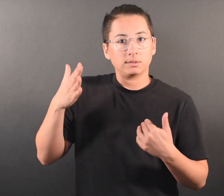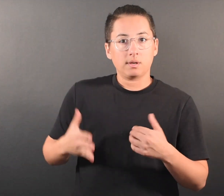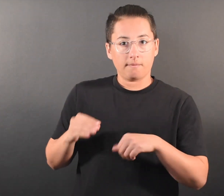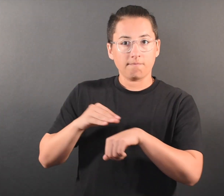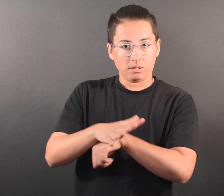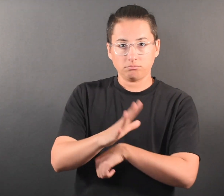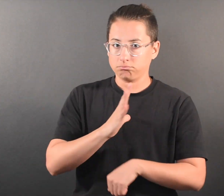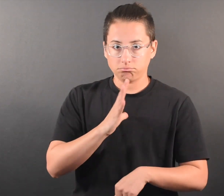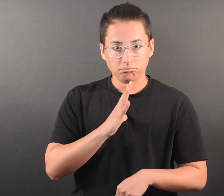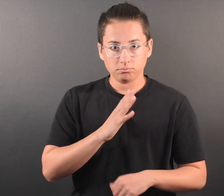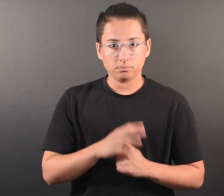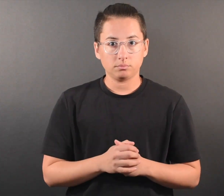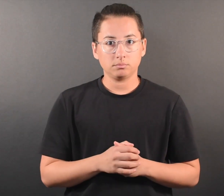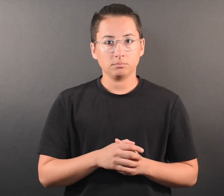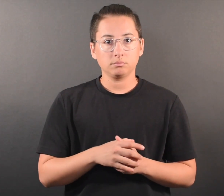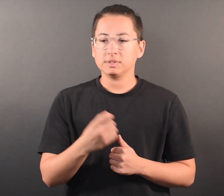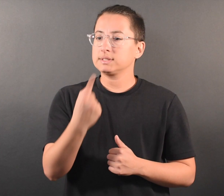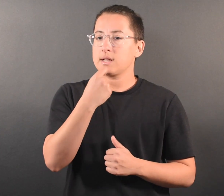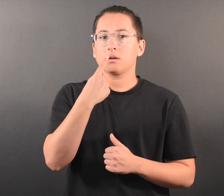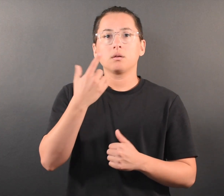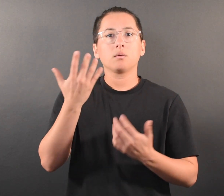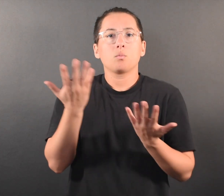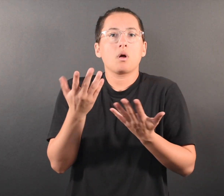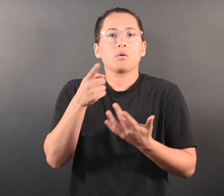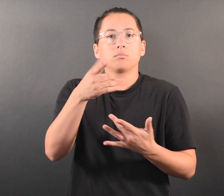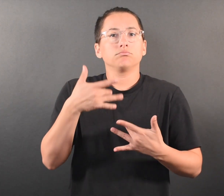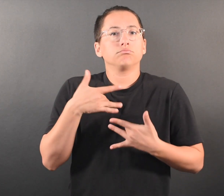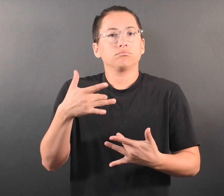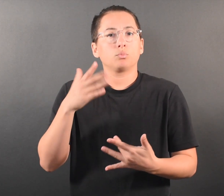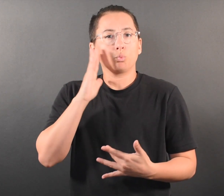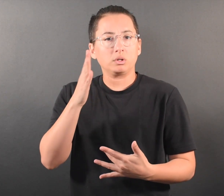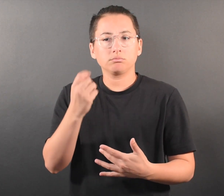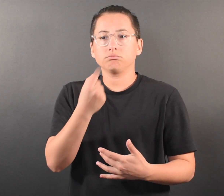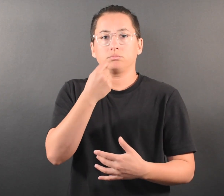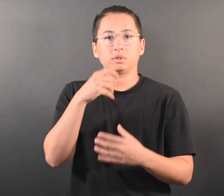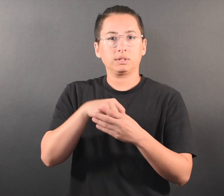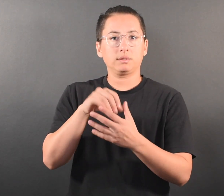you have side effects. Take what you normally would take in that situation.